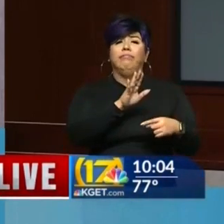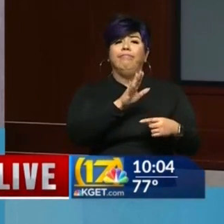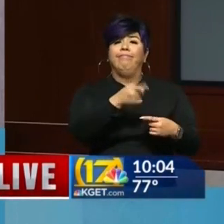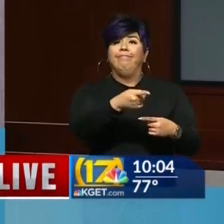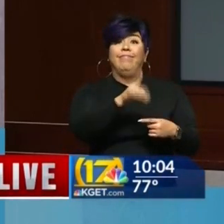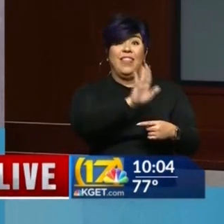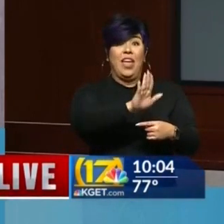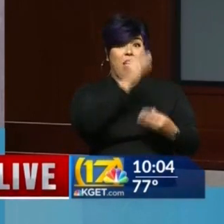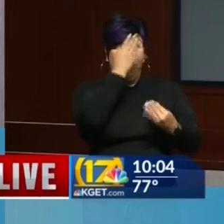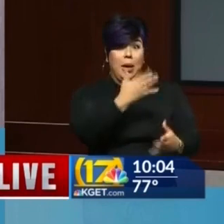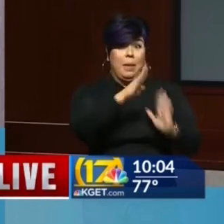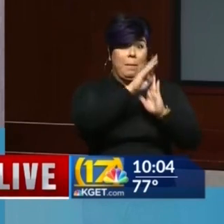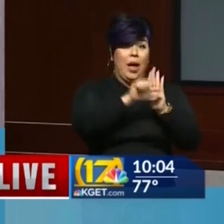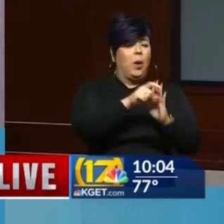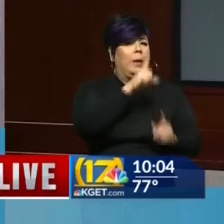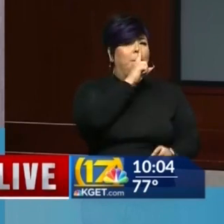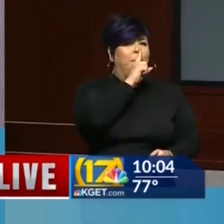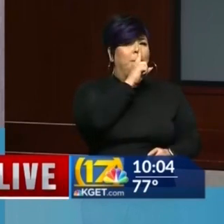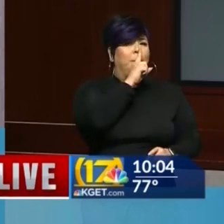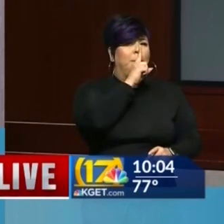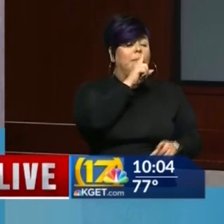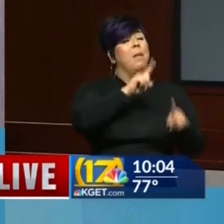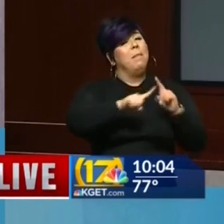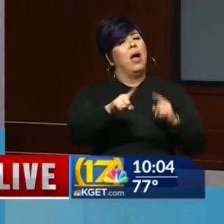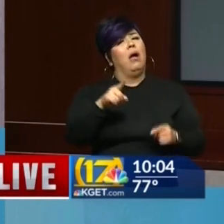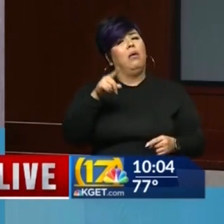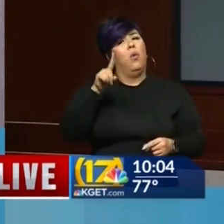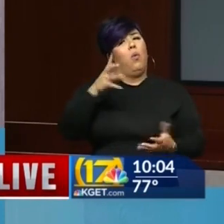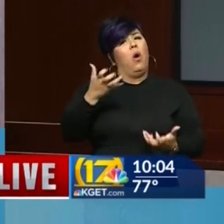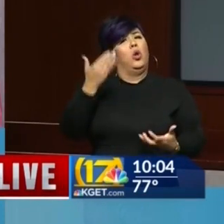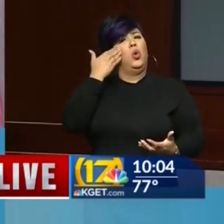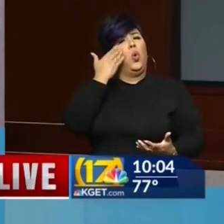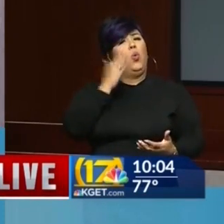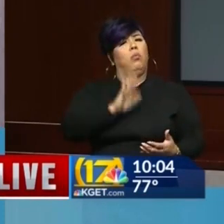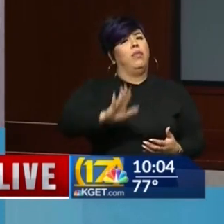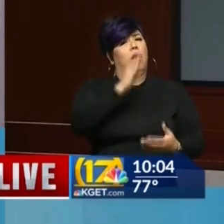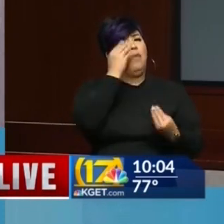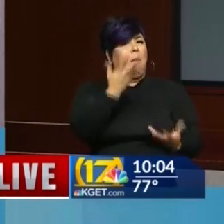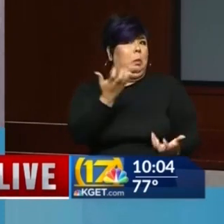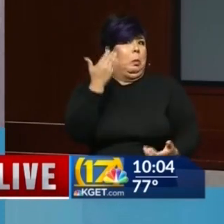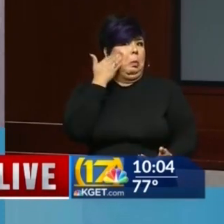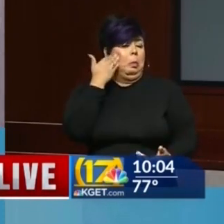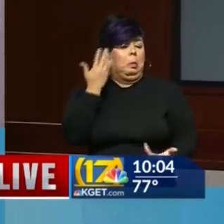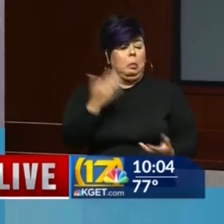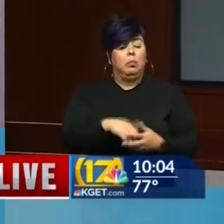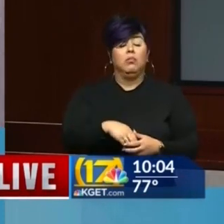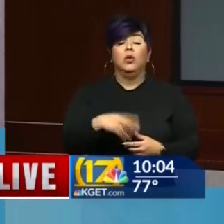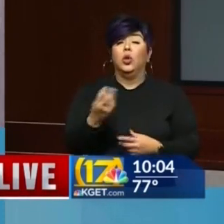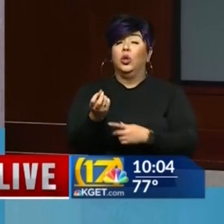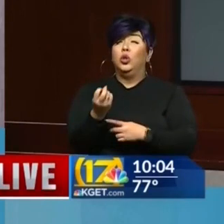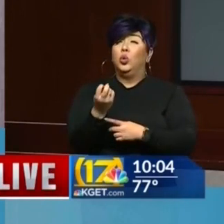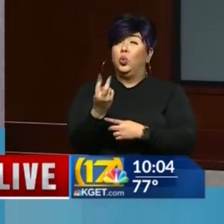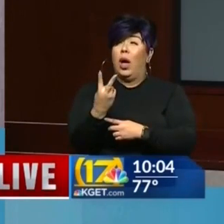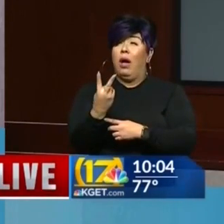THEY CAN ACCOUNT FOR 61 PERCENT OF DEATHS. THERE ARE STILL A NUMBER OF CASES THAT HAVE MISSING RATES AND ETHNICITY INFORMATION THIS